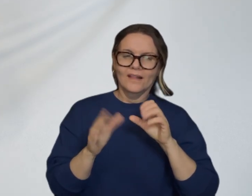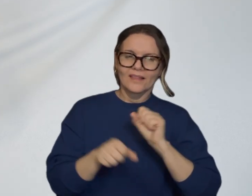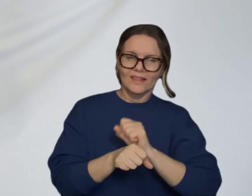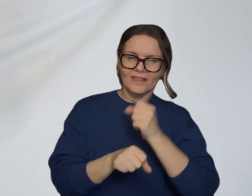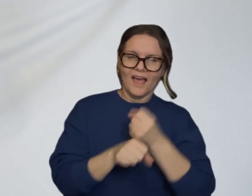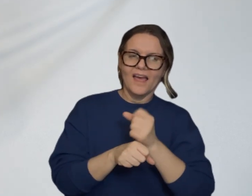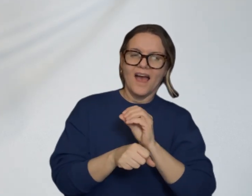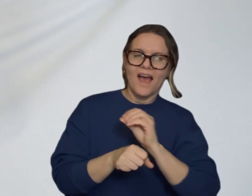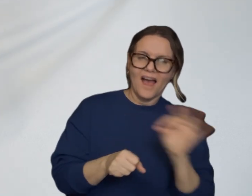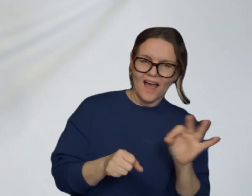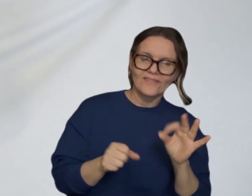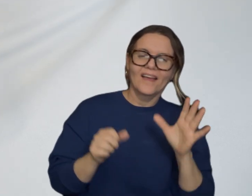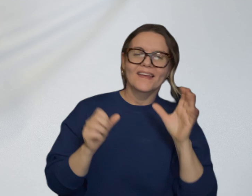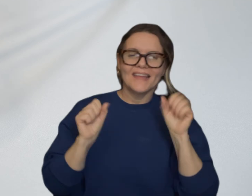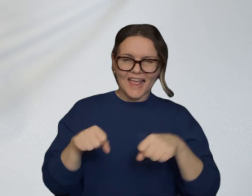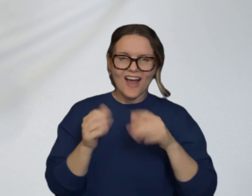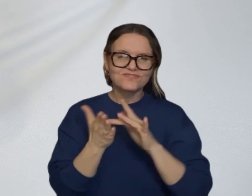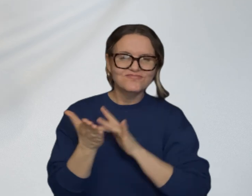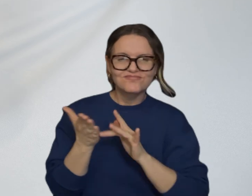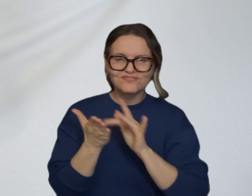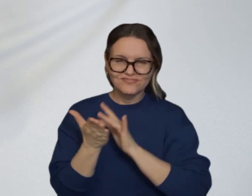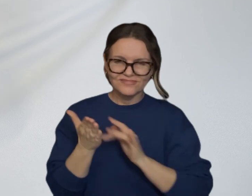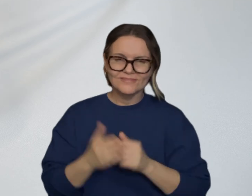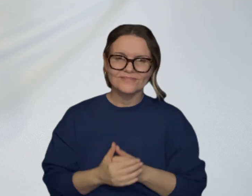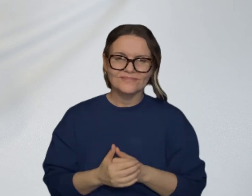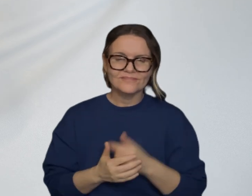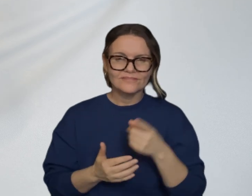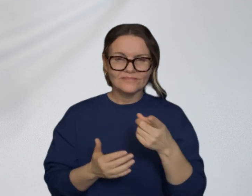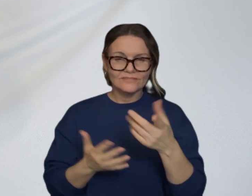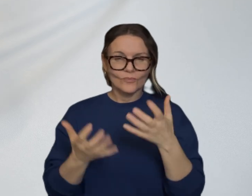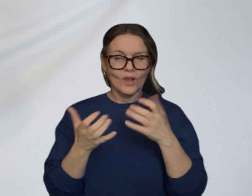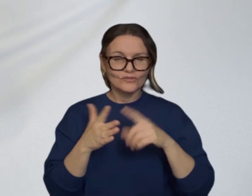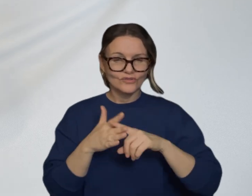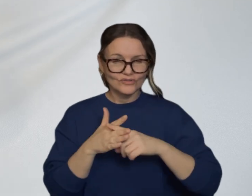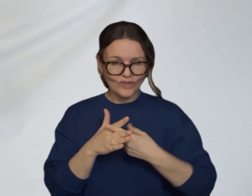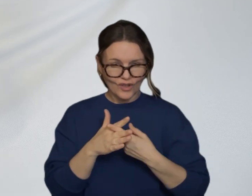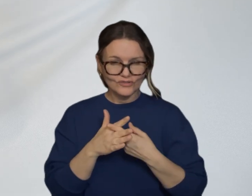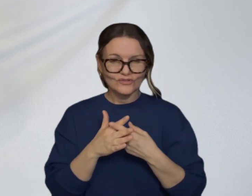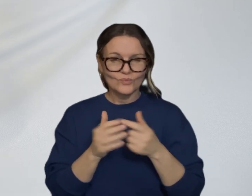in massage mode with a little hand you're going to start in massage mode and you're going to change